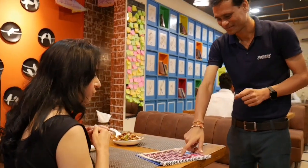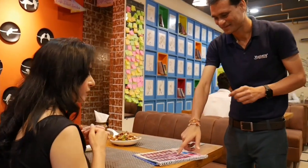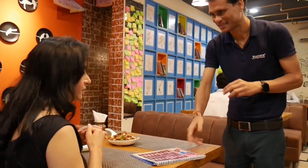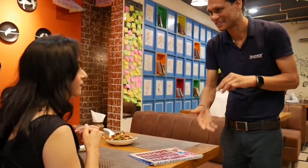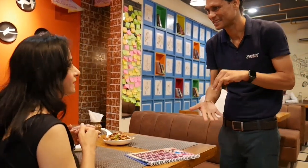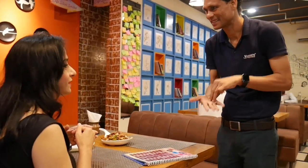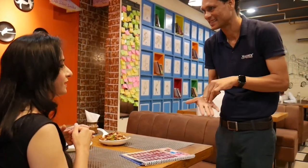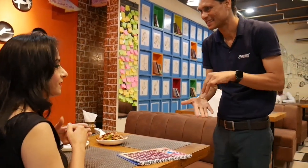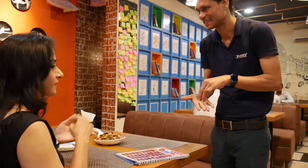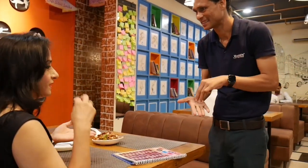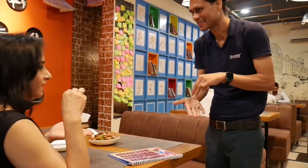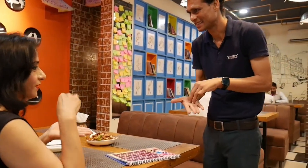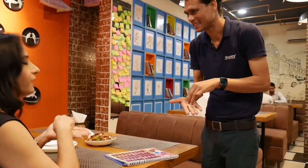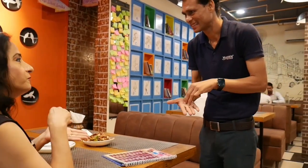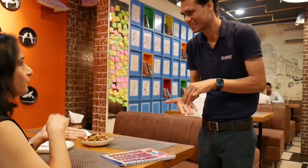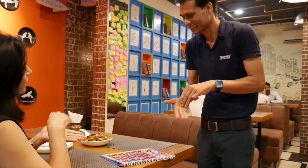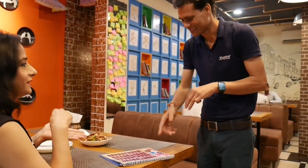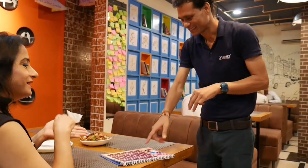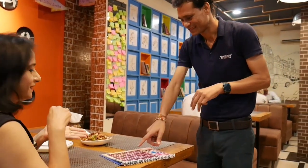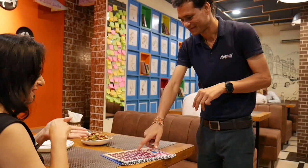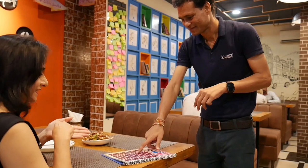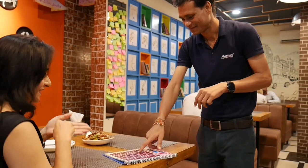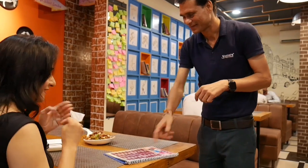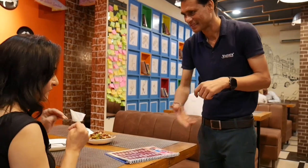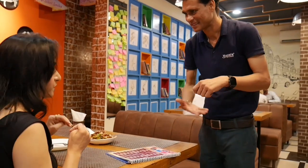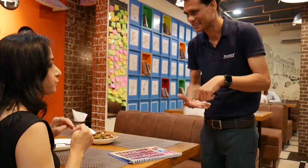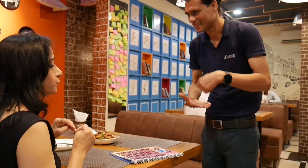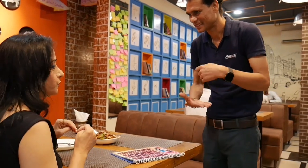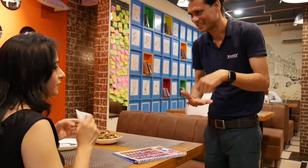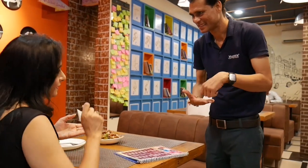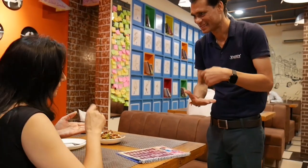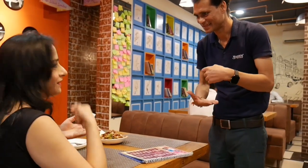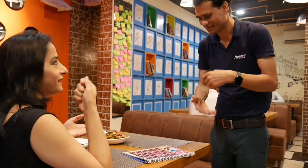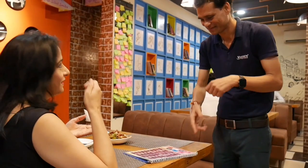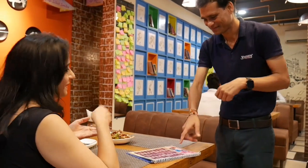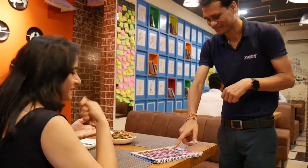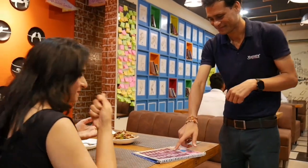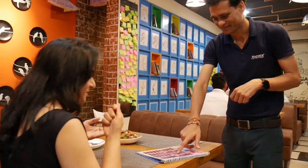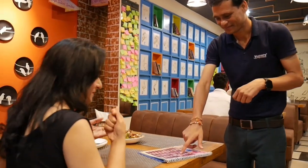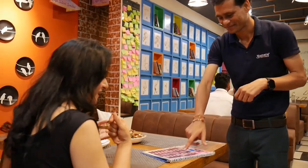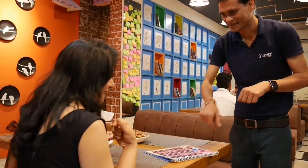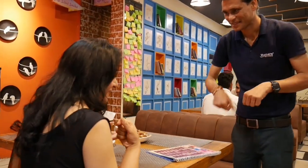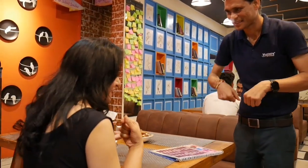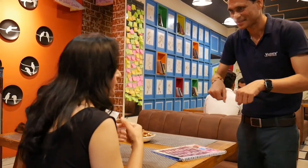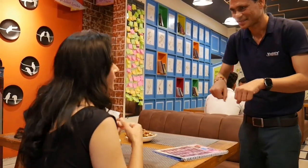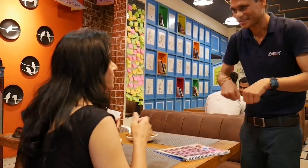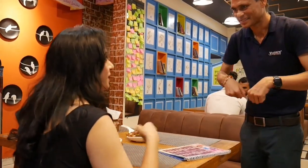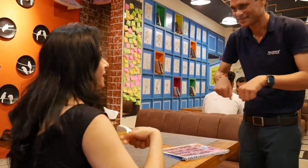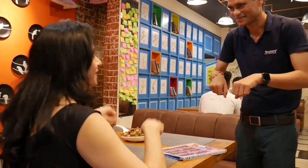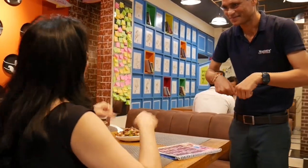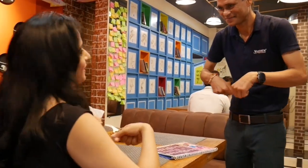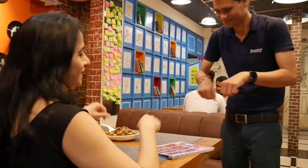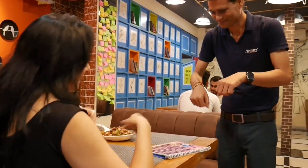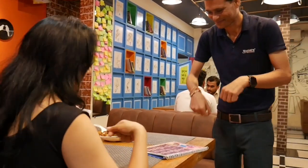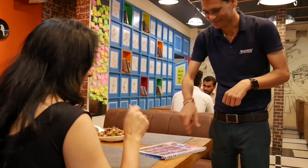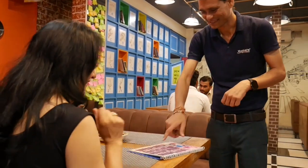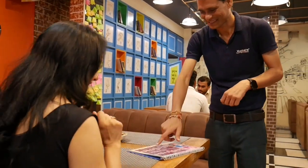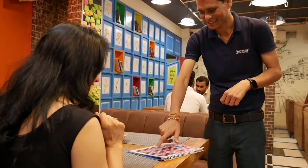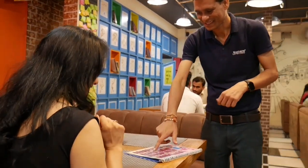fork spoon Tawa roti (Indian bread)